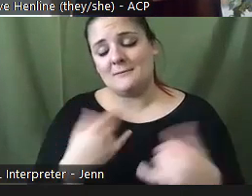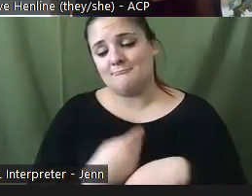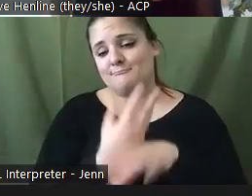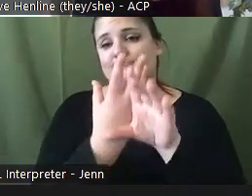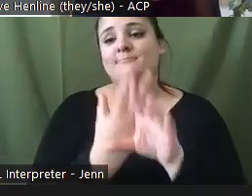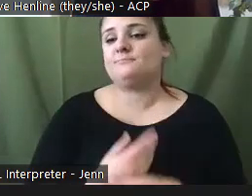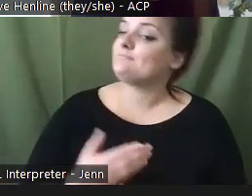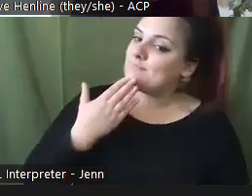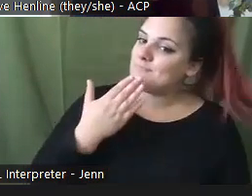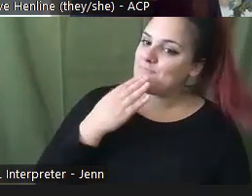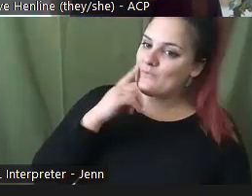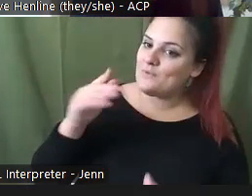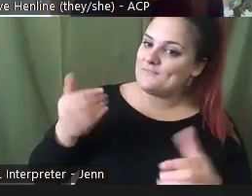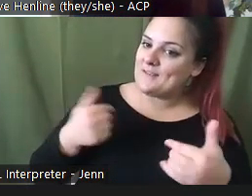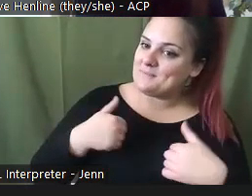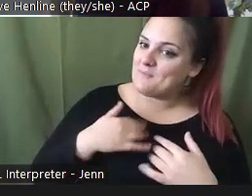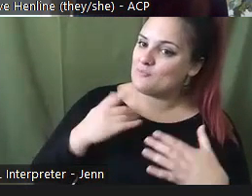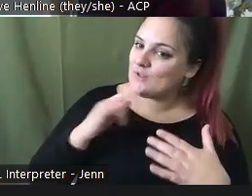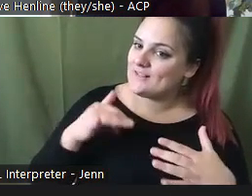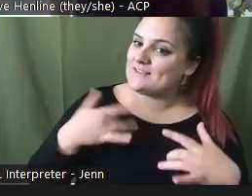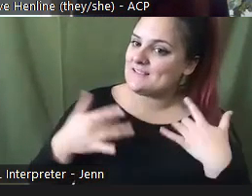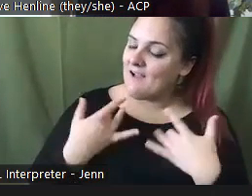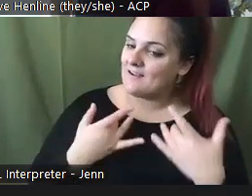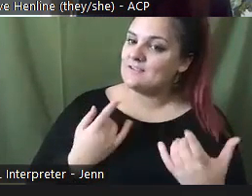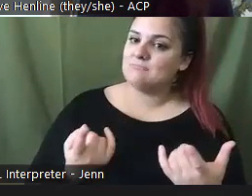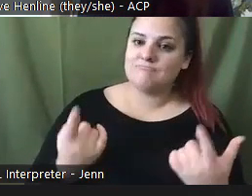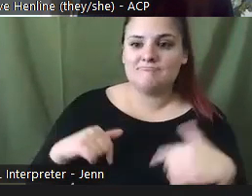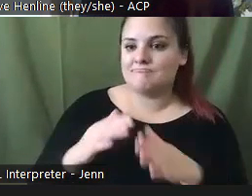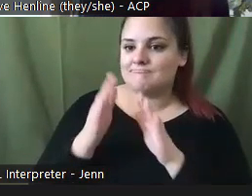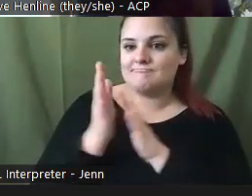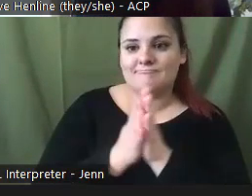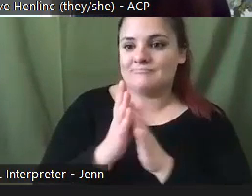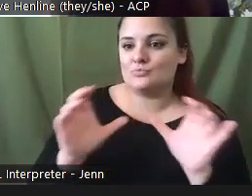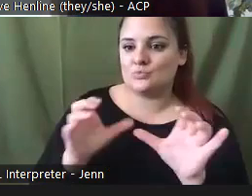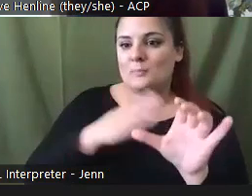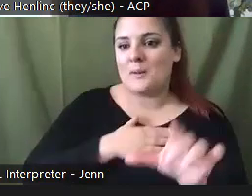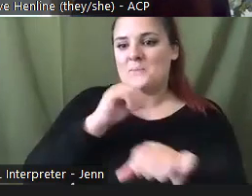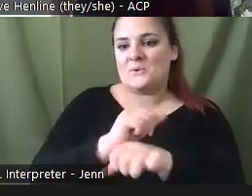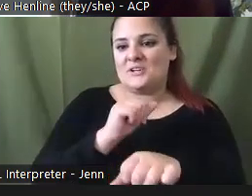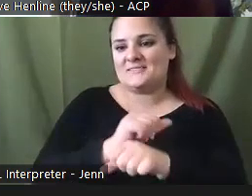for letting me be here, I'm really excited to get into the work that I'm new to.